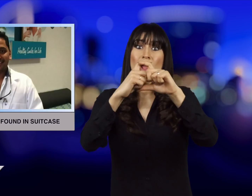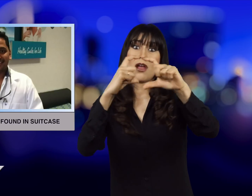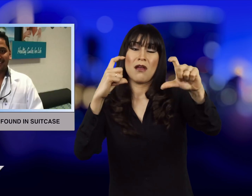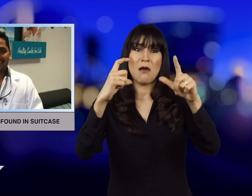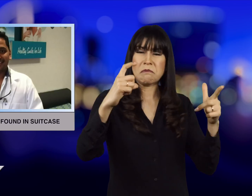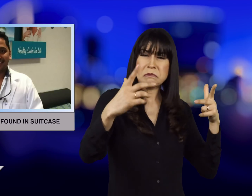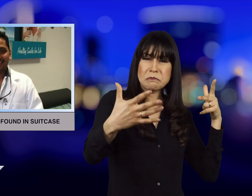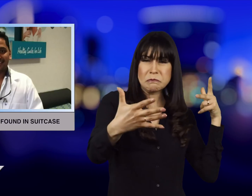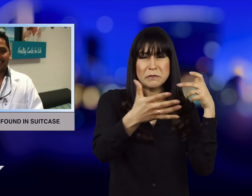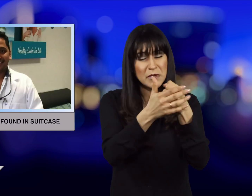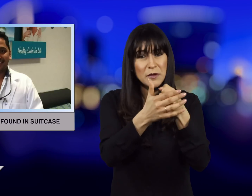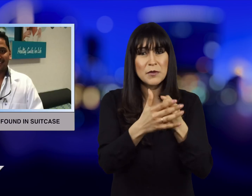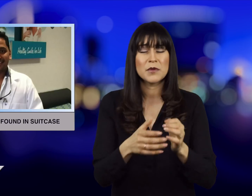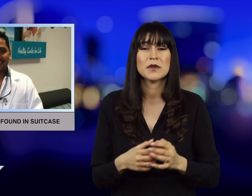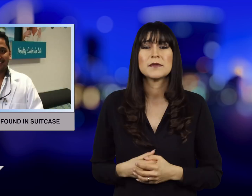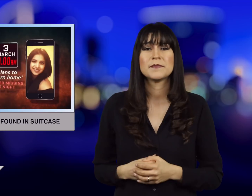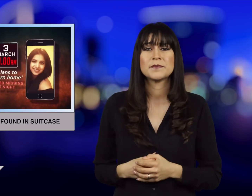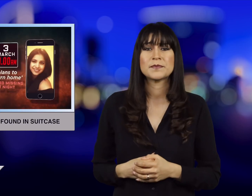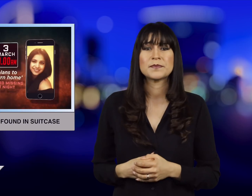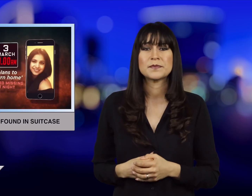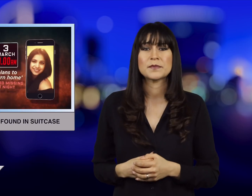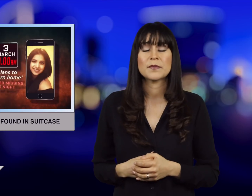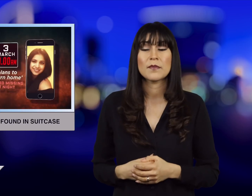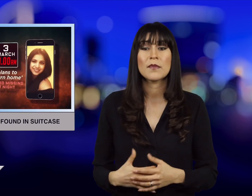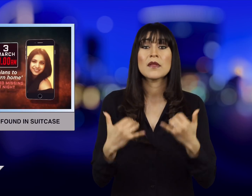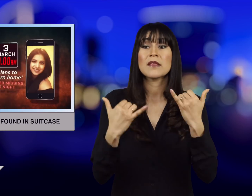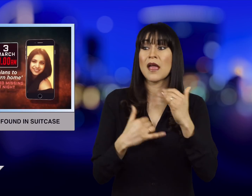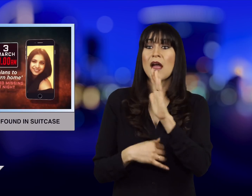had spoken to detectives about Reddy's missing persons report.